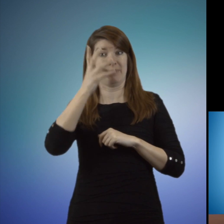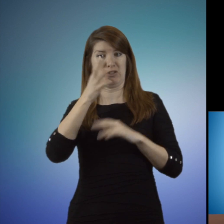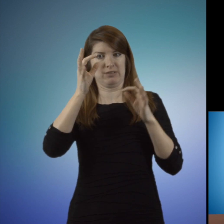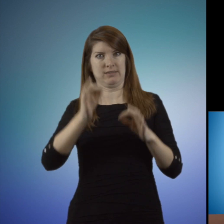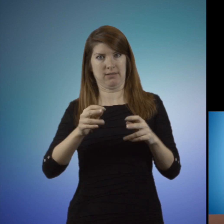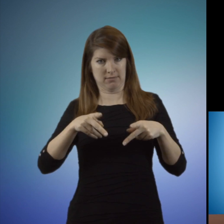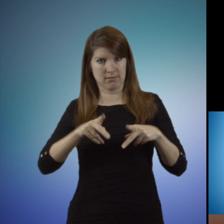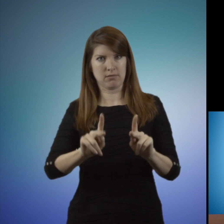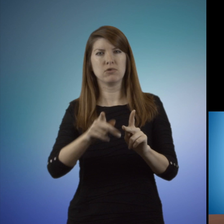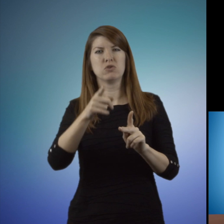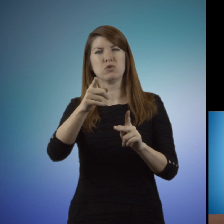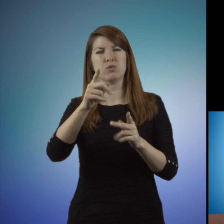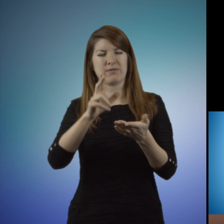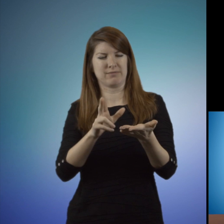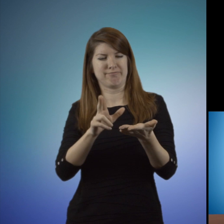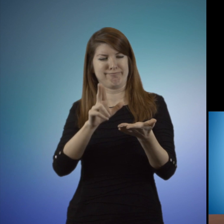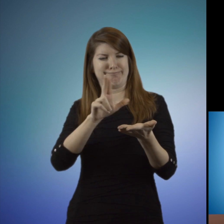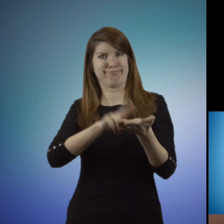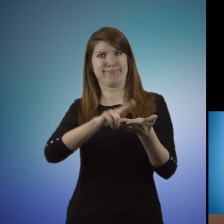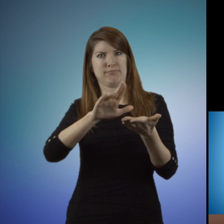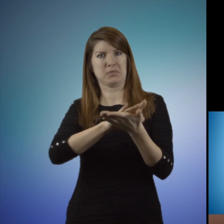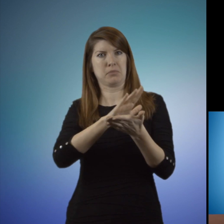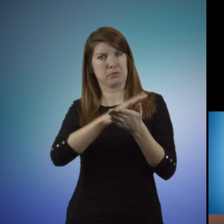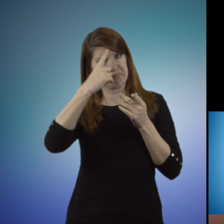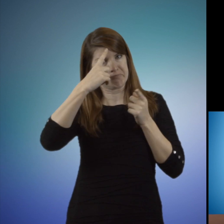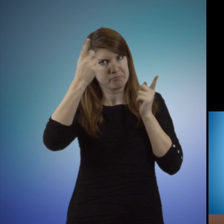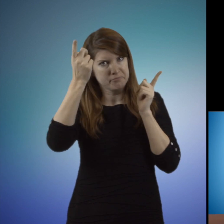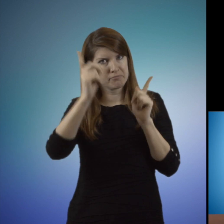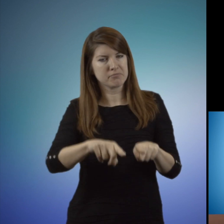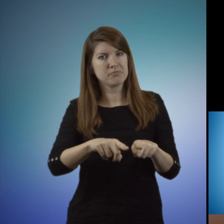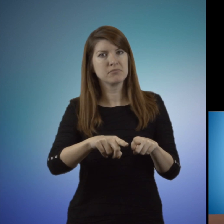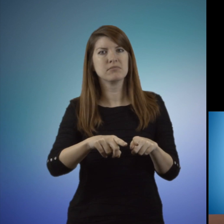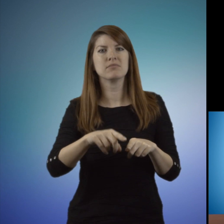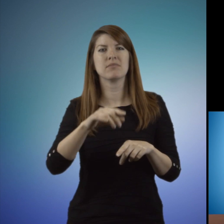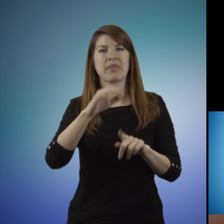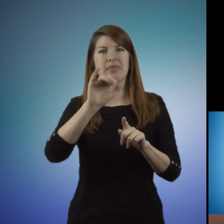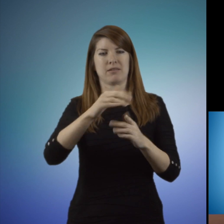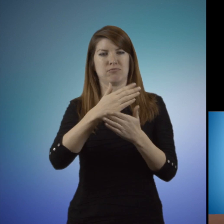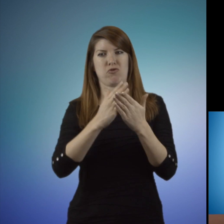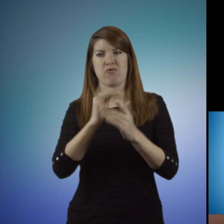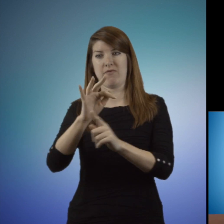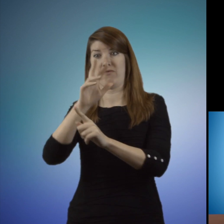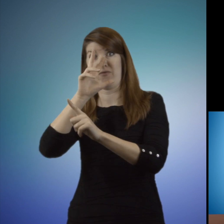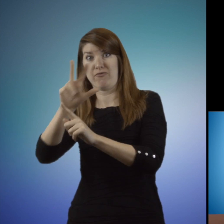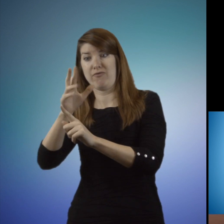This, again, is part of this transition plan that starts 90 days before your child turns 3.